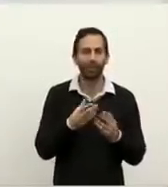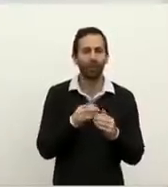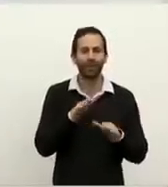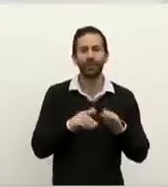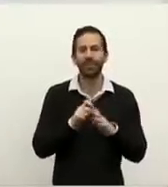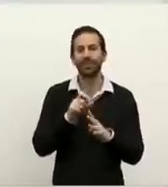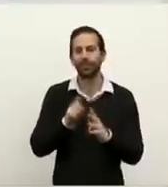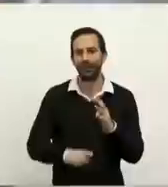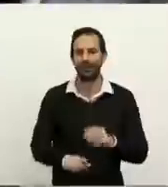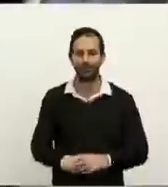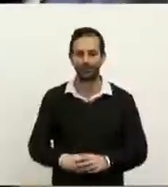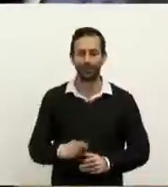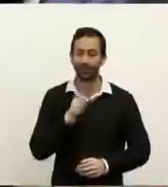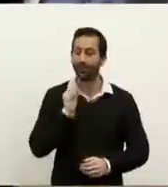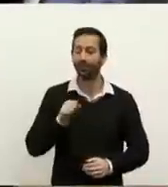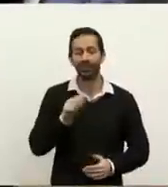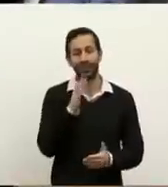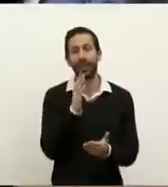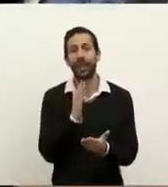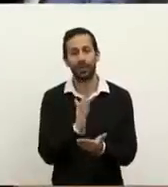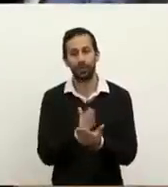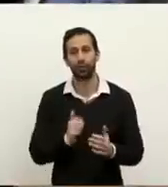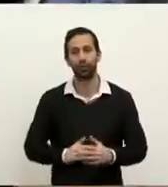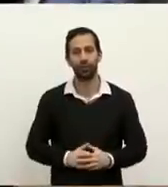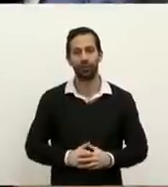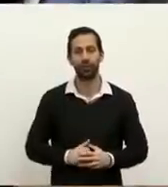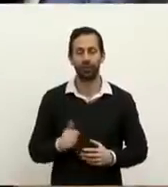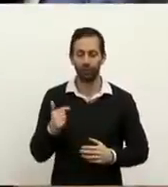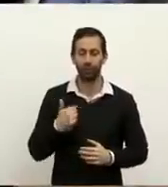Absolutely. I mean, that's where while we're striving towards